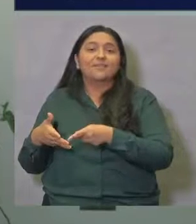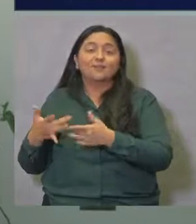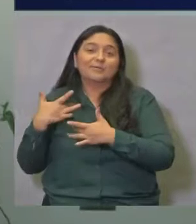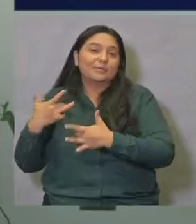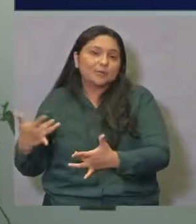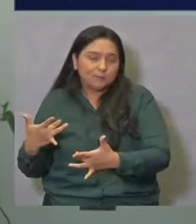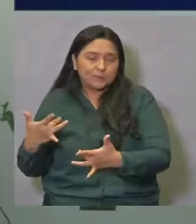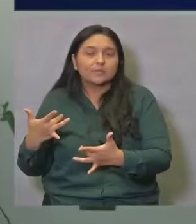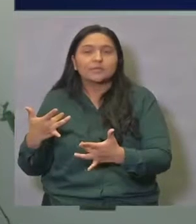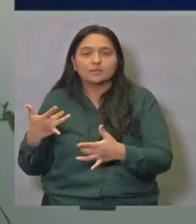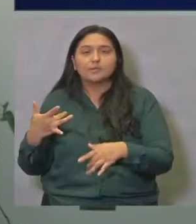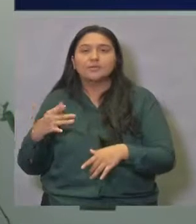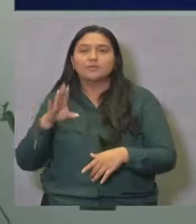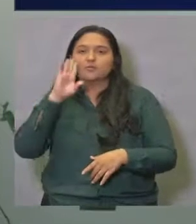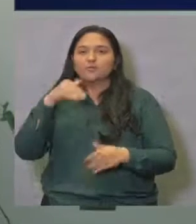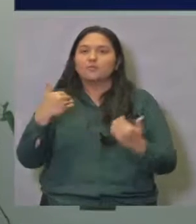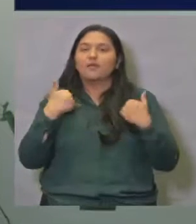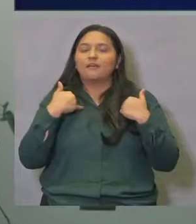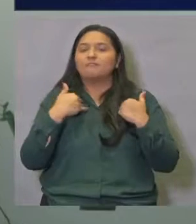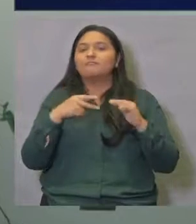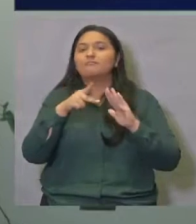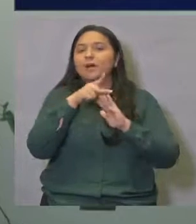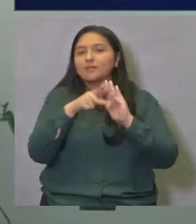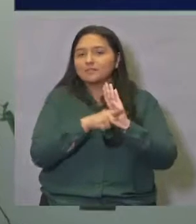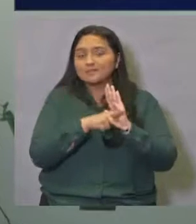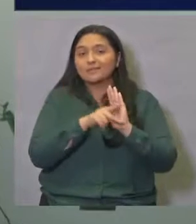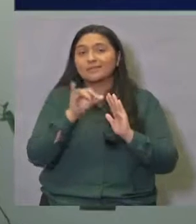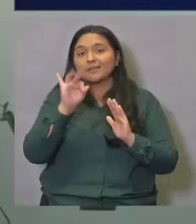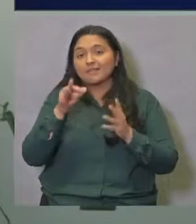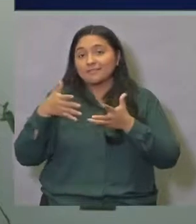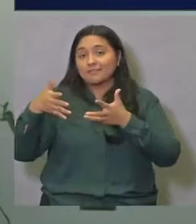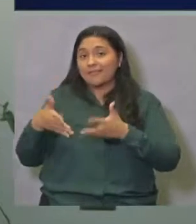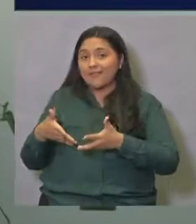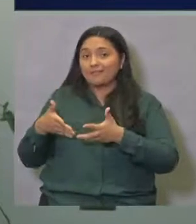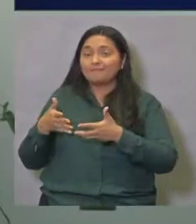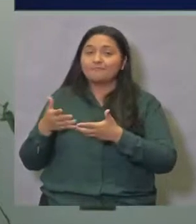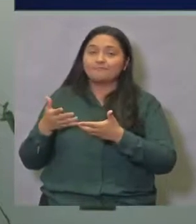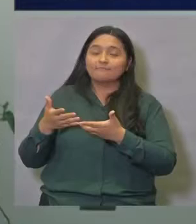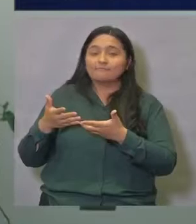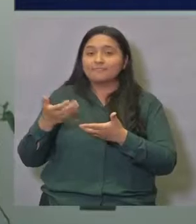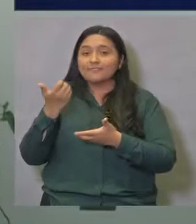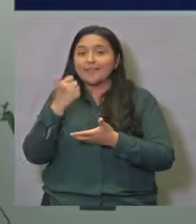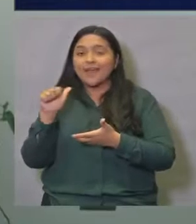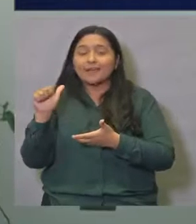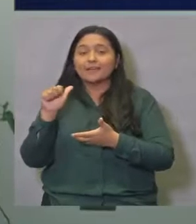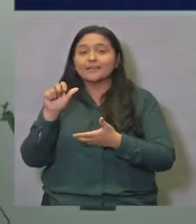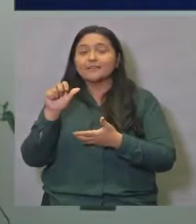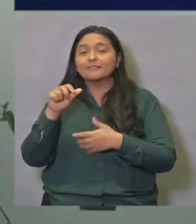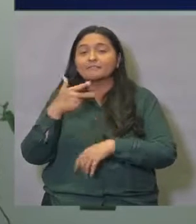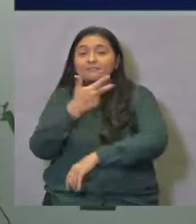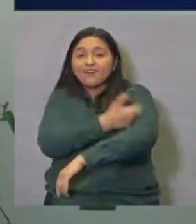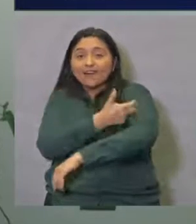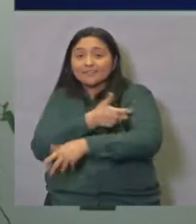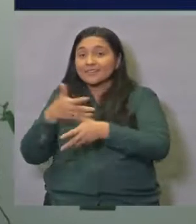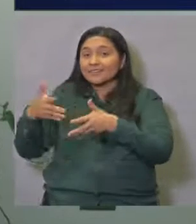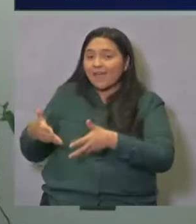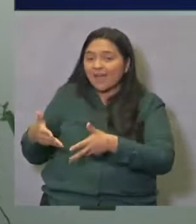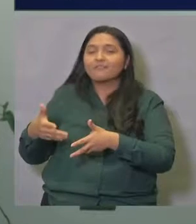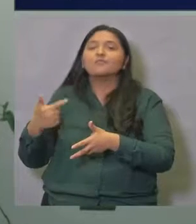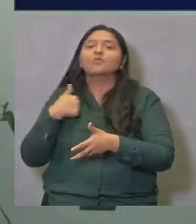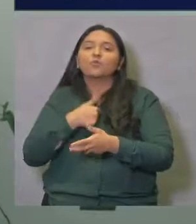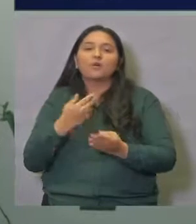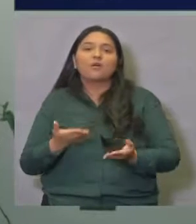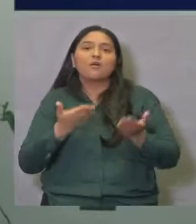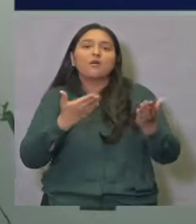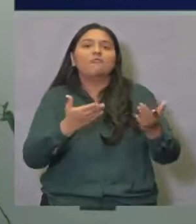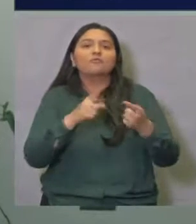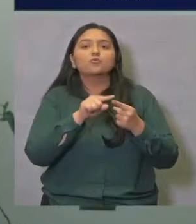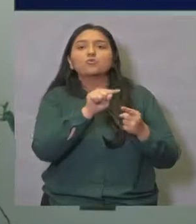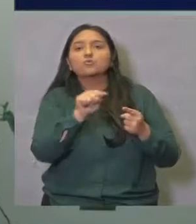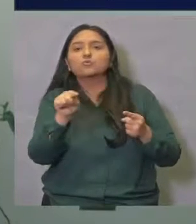LESS THAN HALF A DOZEN.